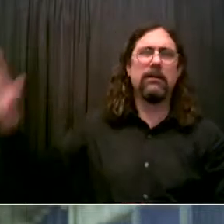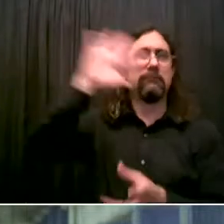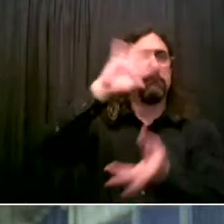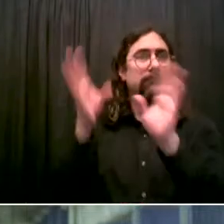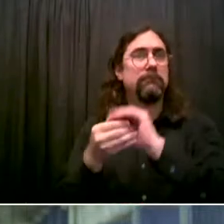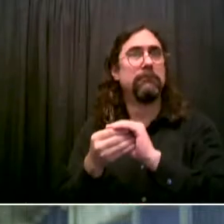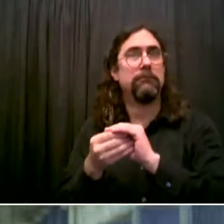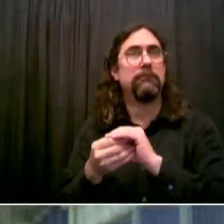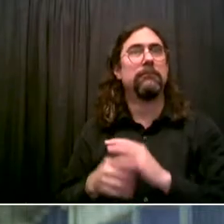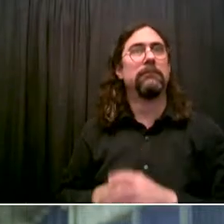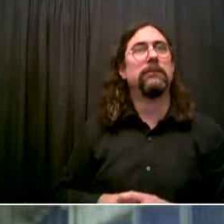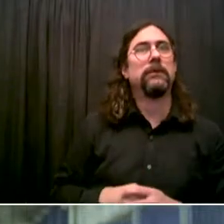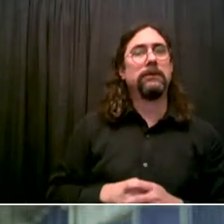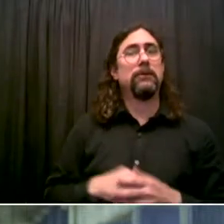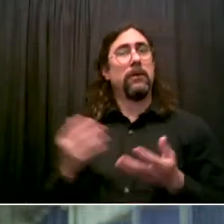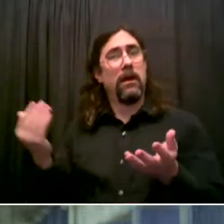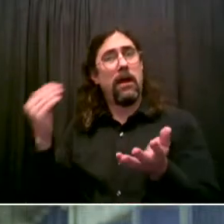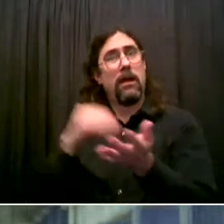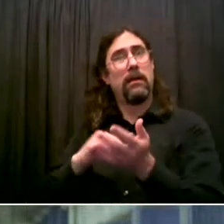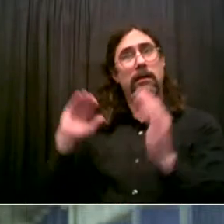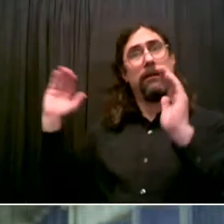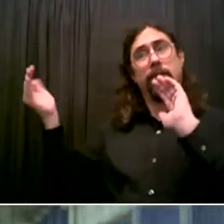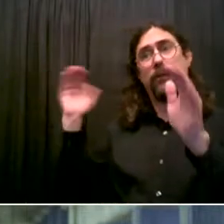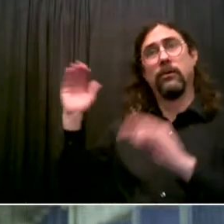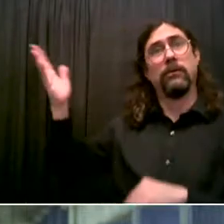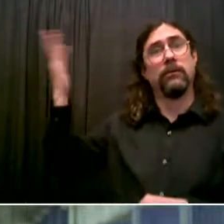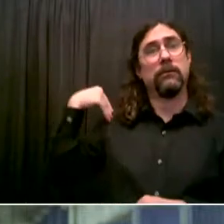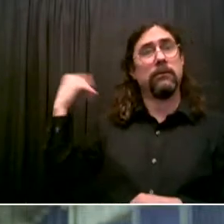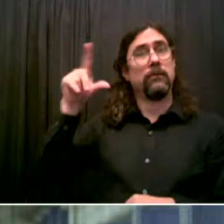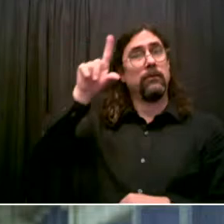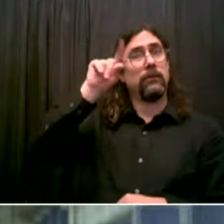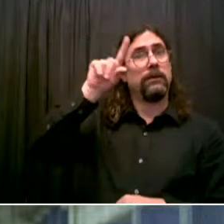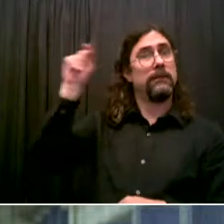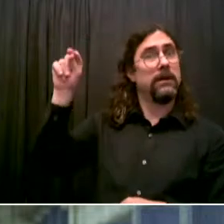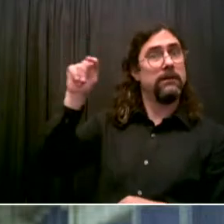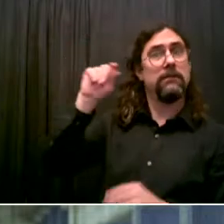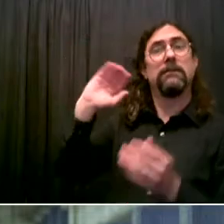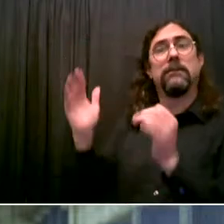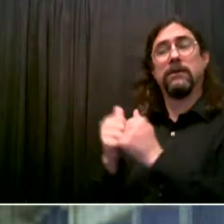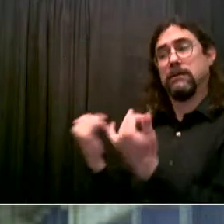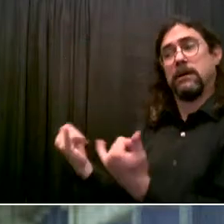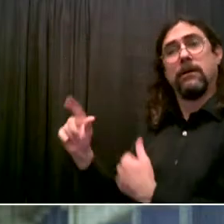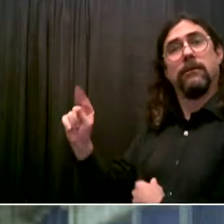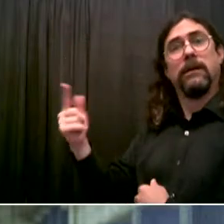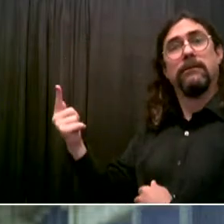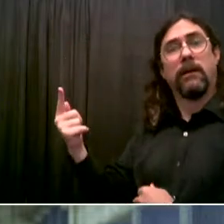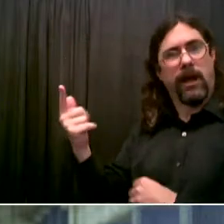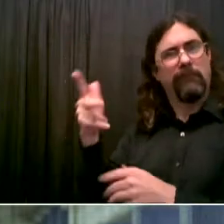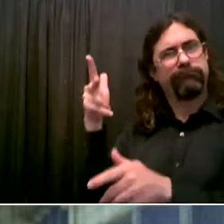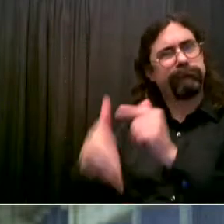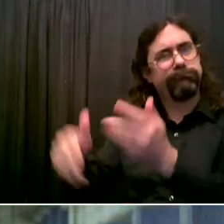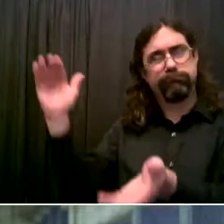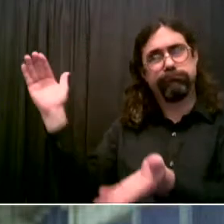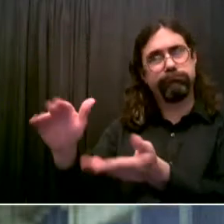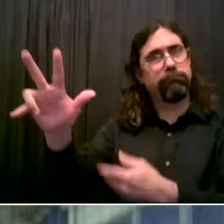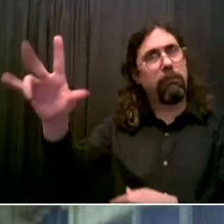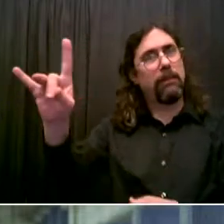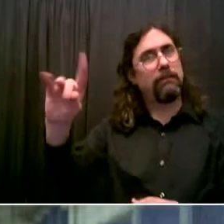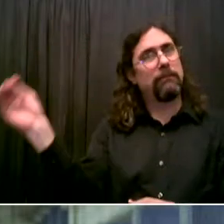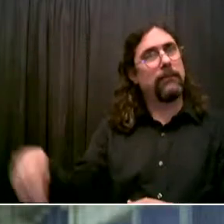2021-2020. WE KNOW THE X FACTOR